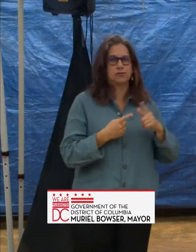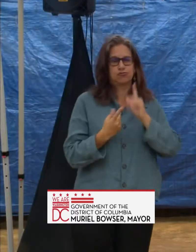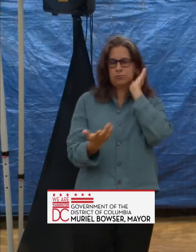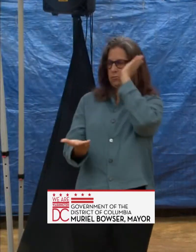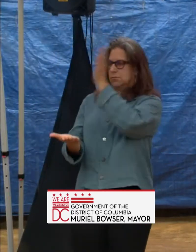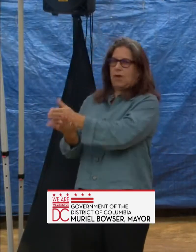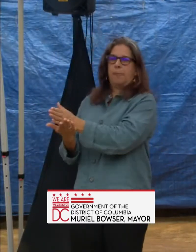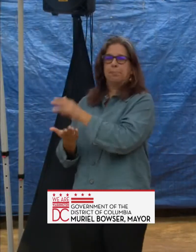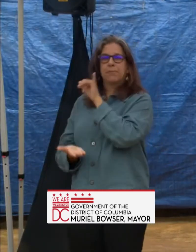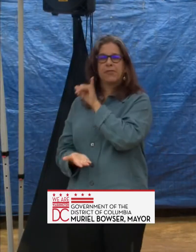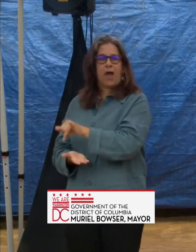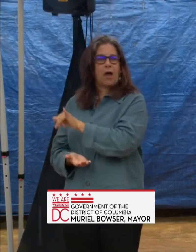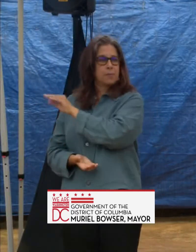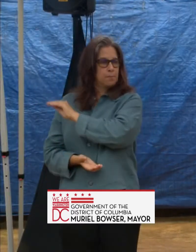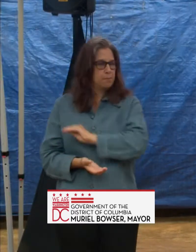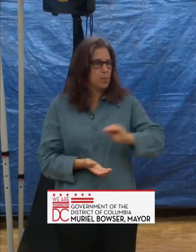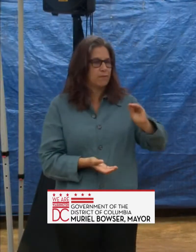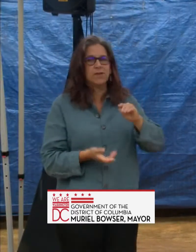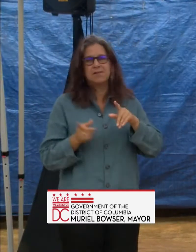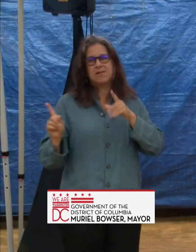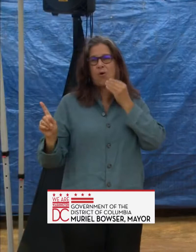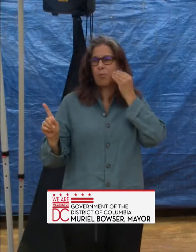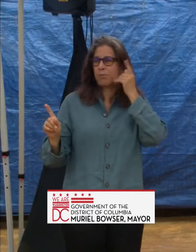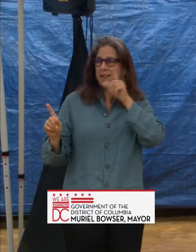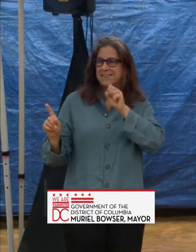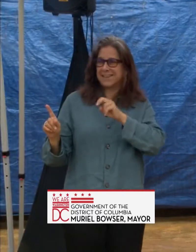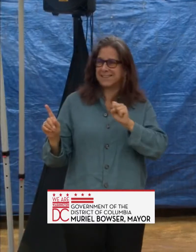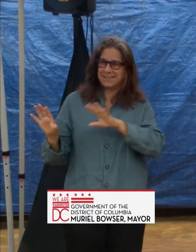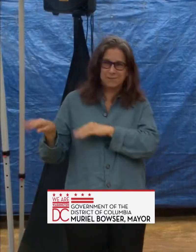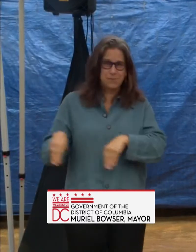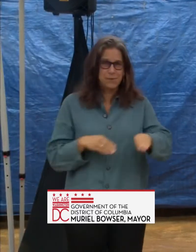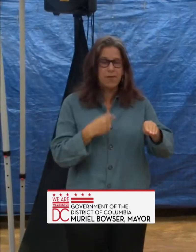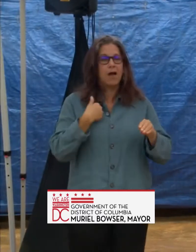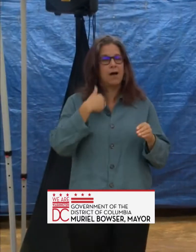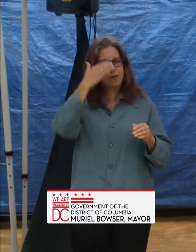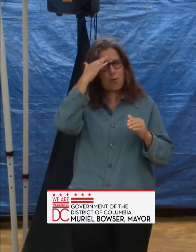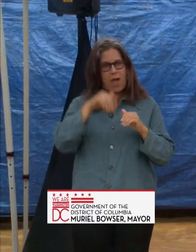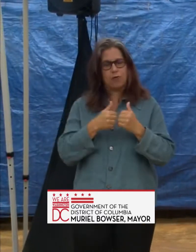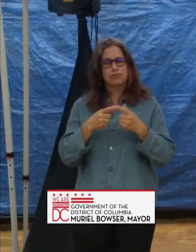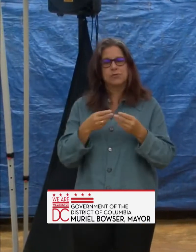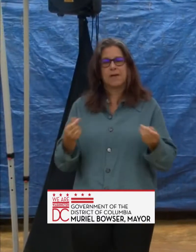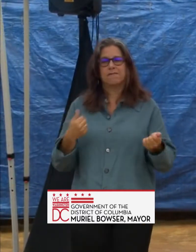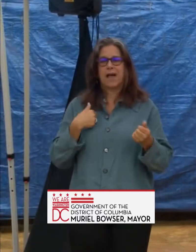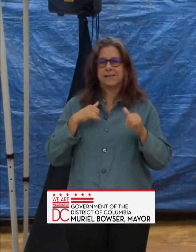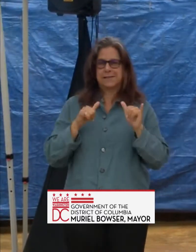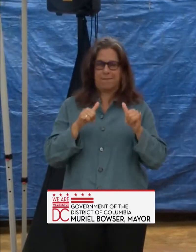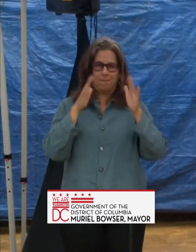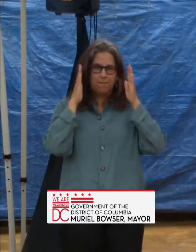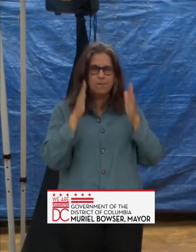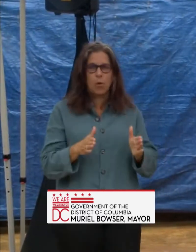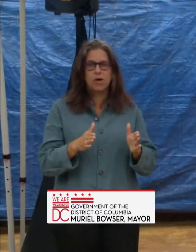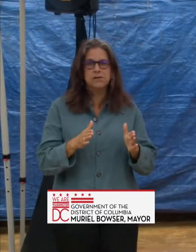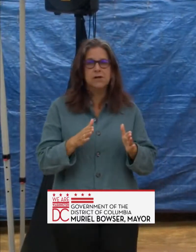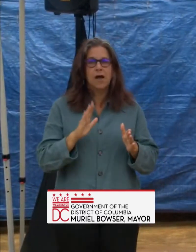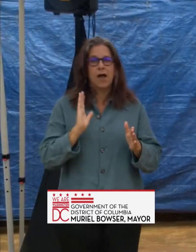IT'S A PROBLEM WE KNOW HOW TO SOLVE. SO WE'RE GOING TO STAY THE COURSE AND PUT OUR D.C. VALUES INTO ACTION.